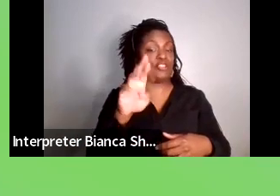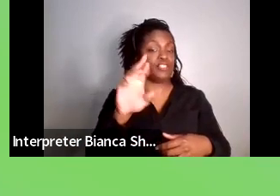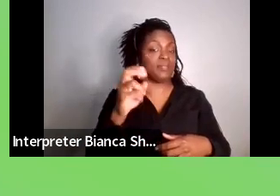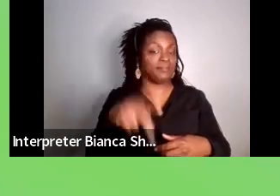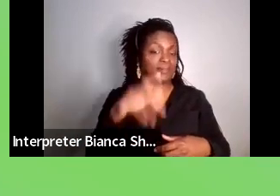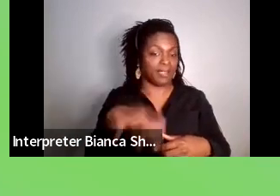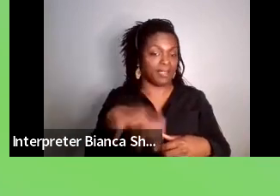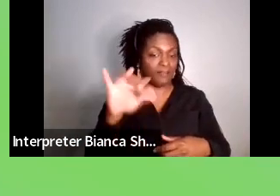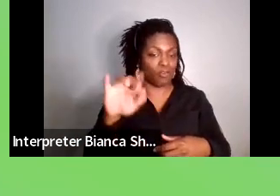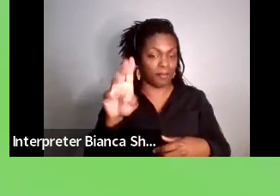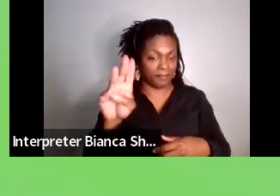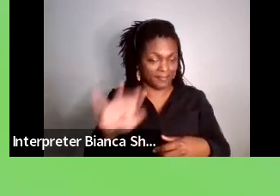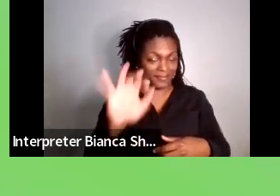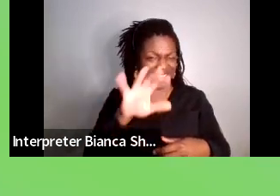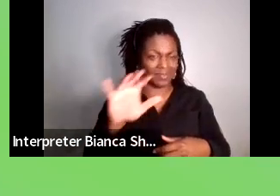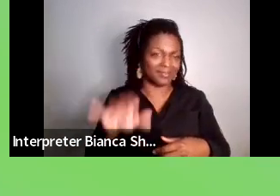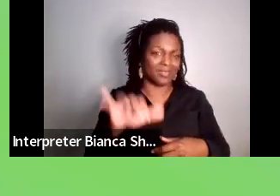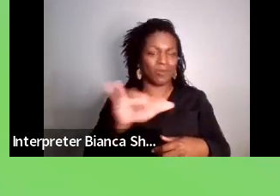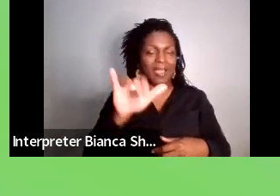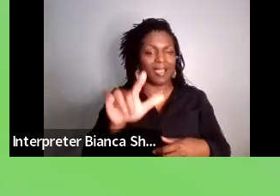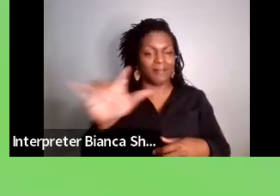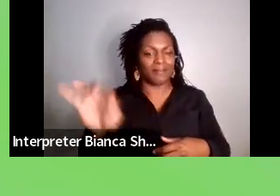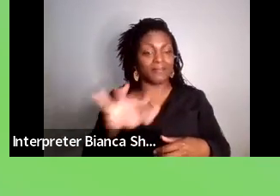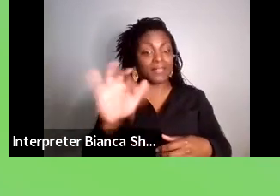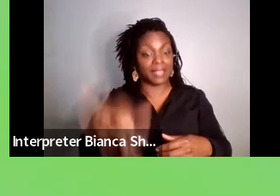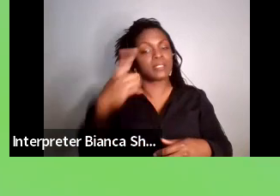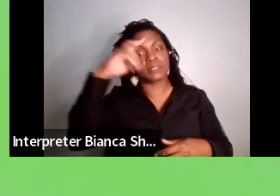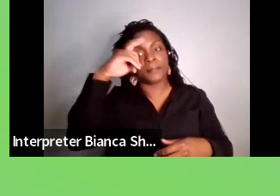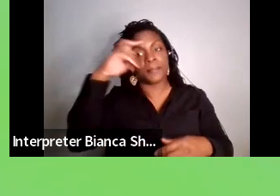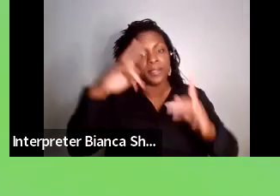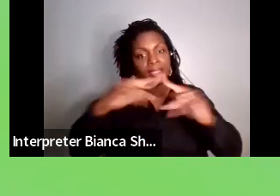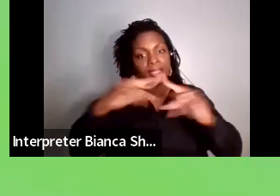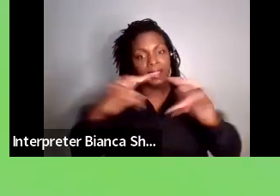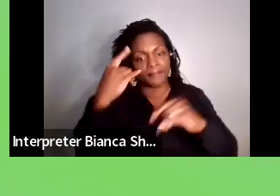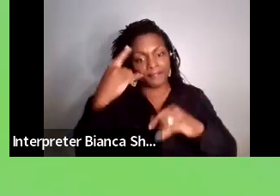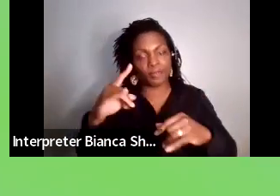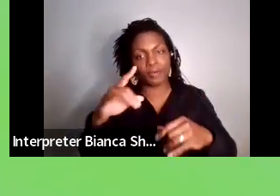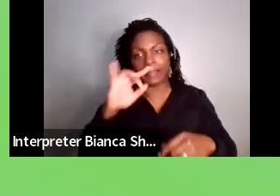It is. It's a summer camp or kids not kids. Let me let me take that for young.